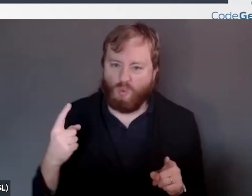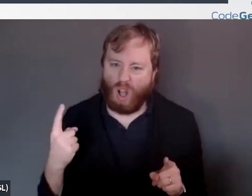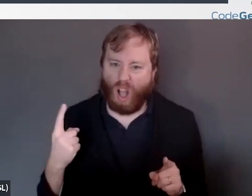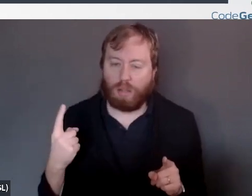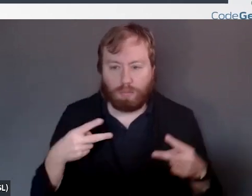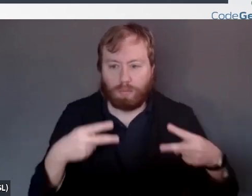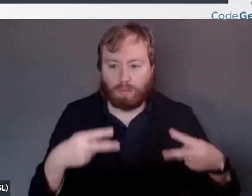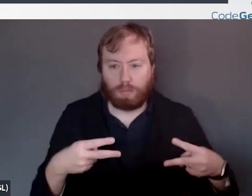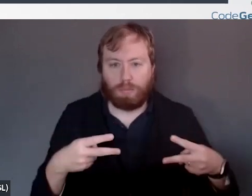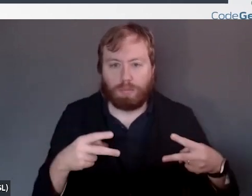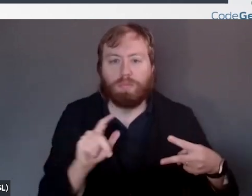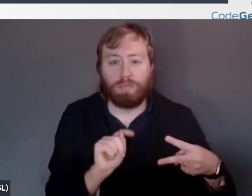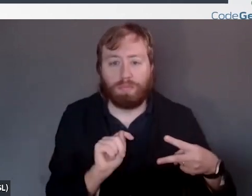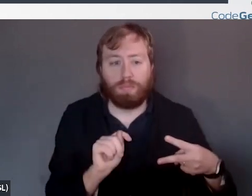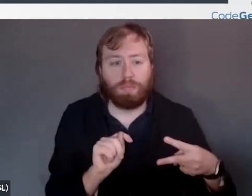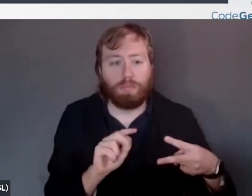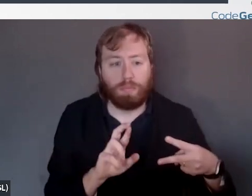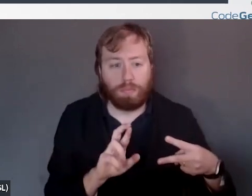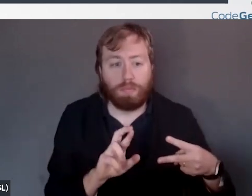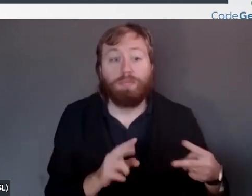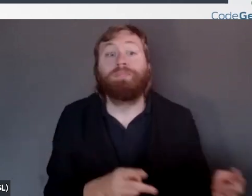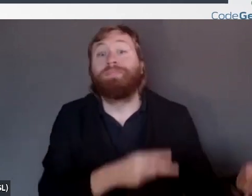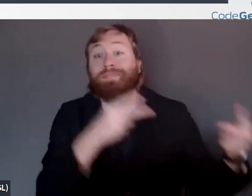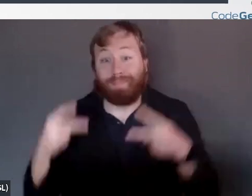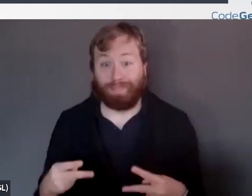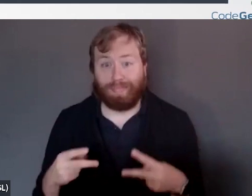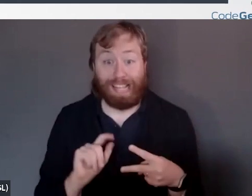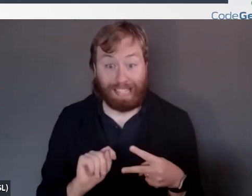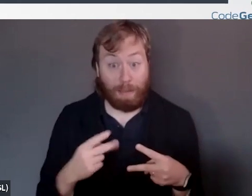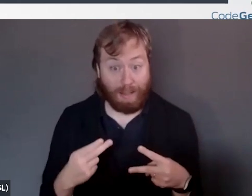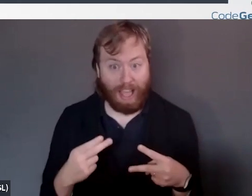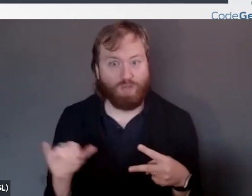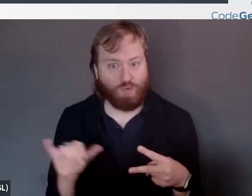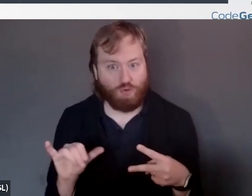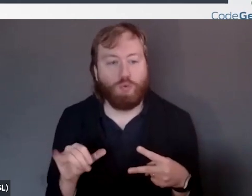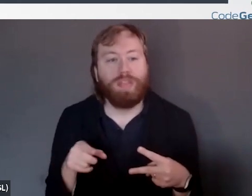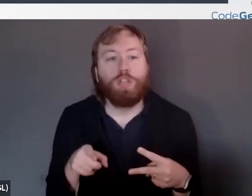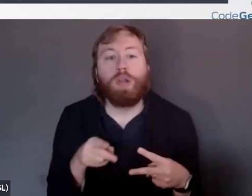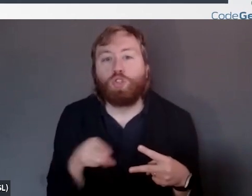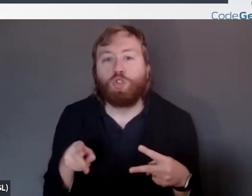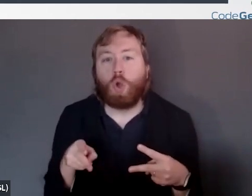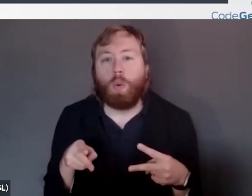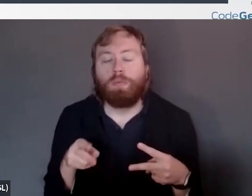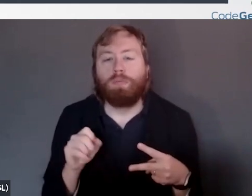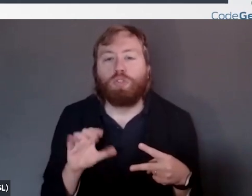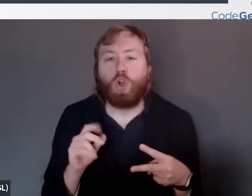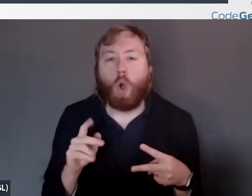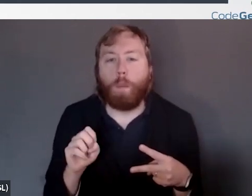this time with a scope equals row as the attribute instead of scope equals column.